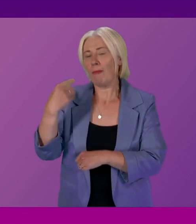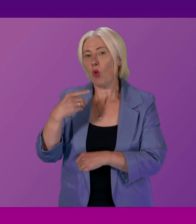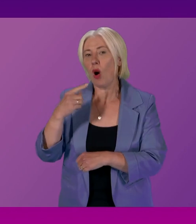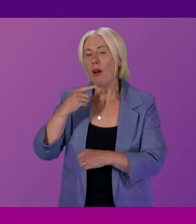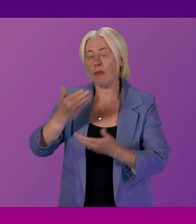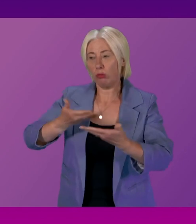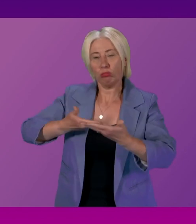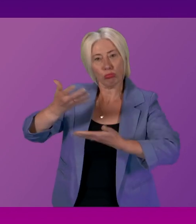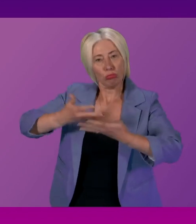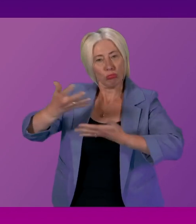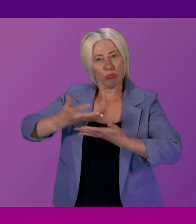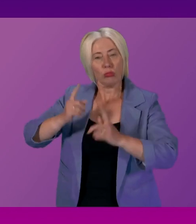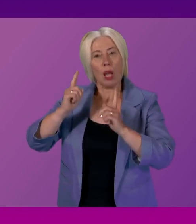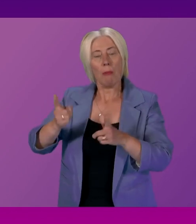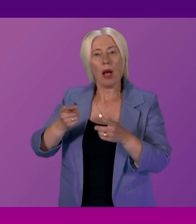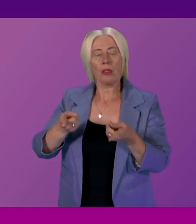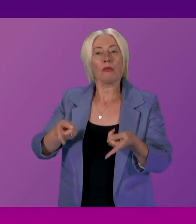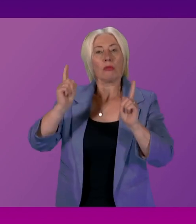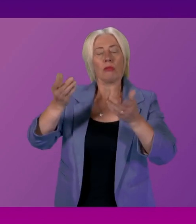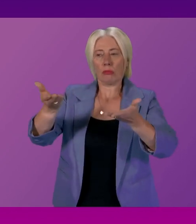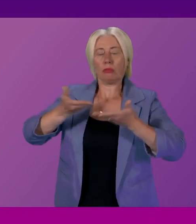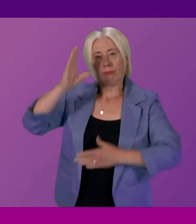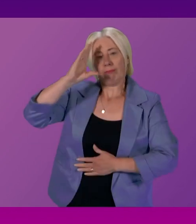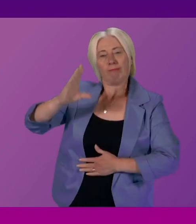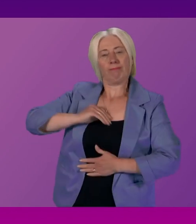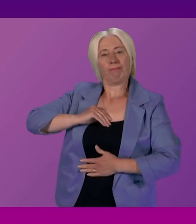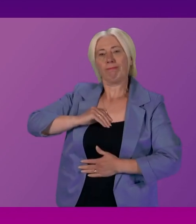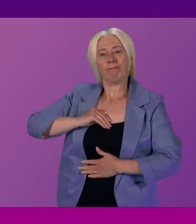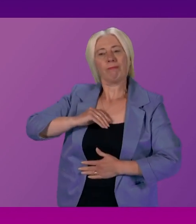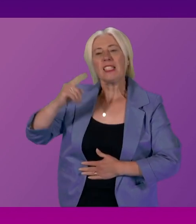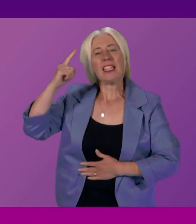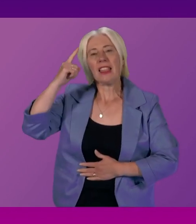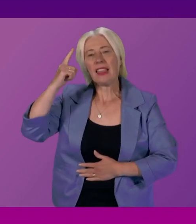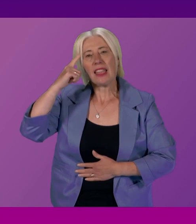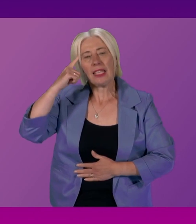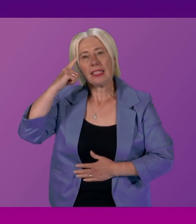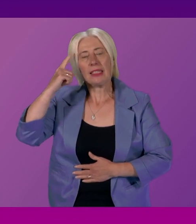In August, the cabinet secretary advised me that she did not think that a meeting would be useful.